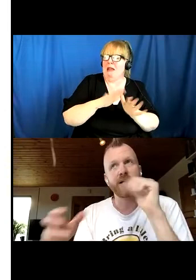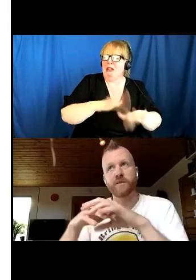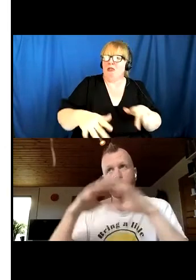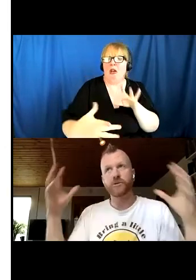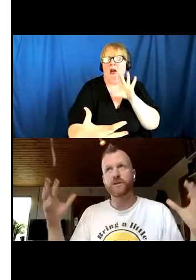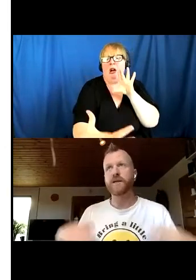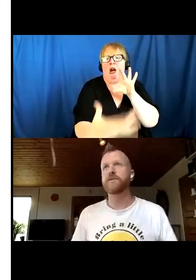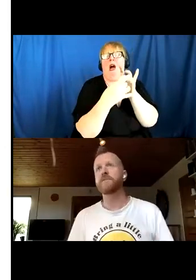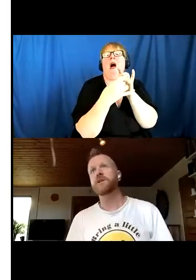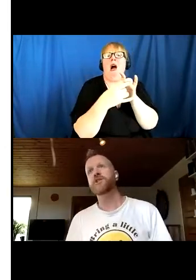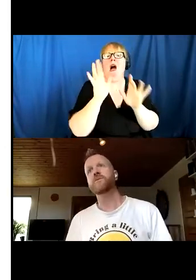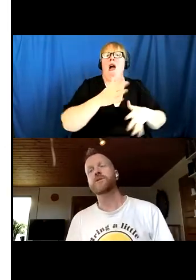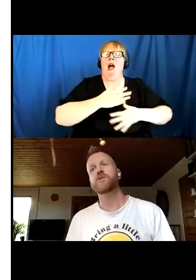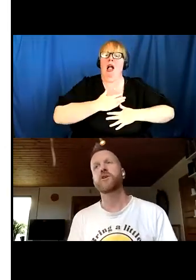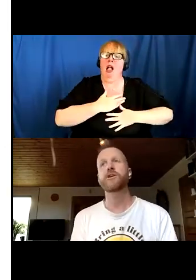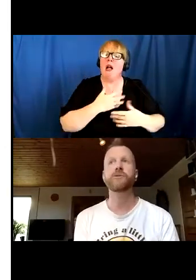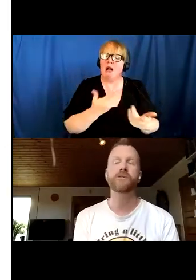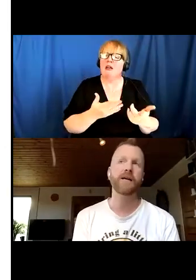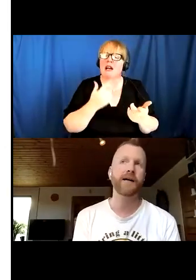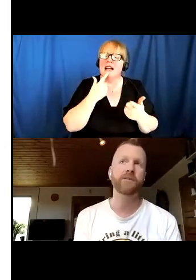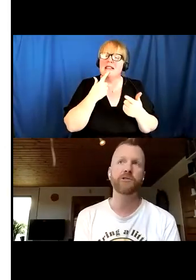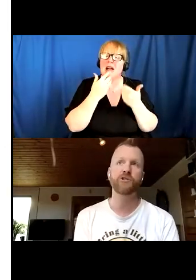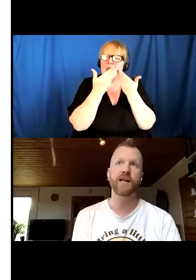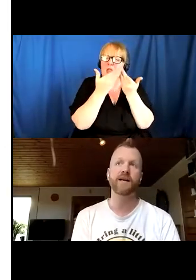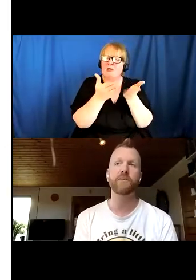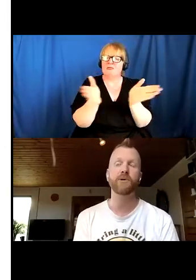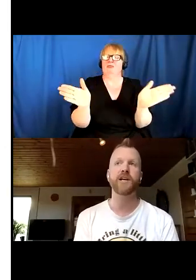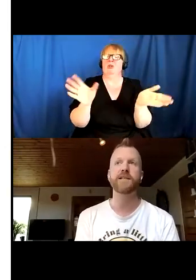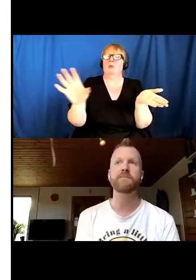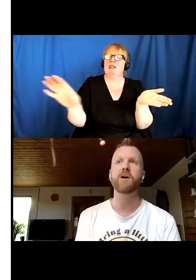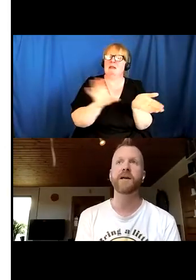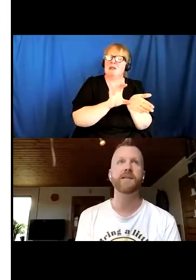the broad kind of mission was to try and use a children-led art project in Margate